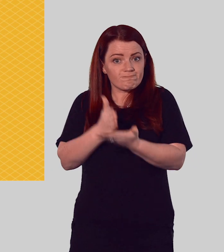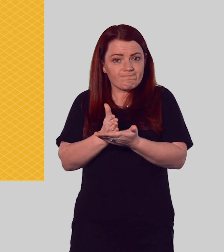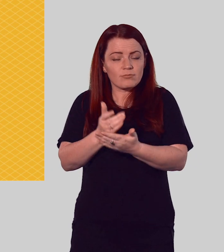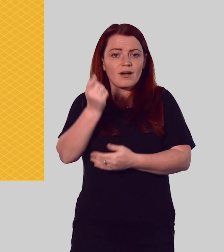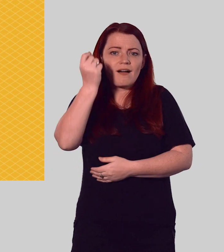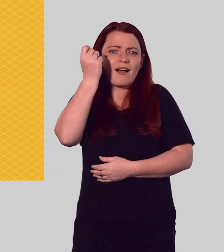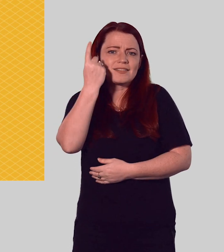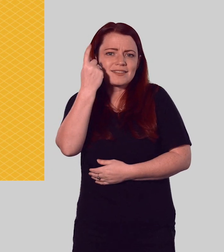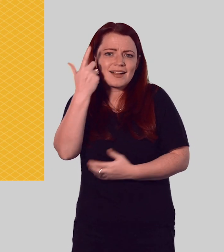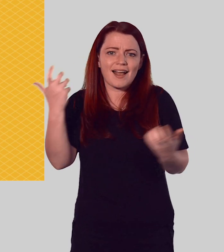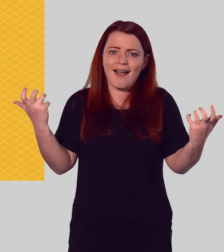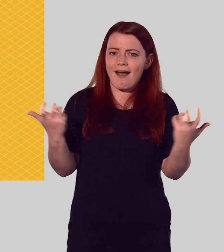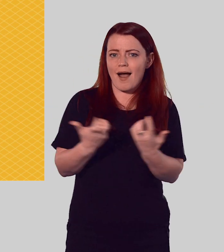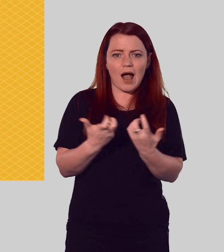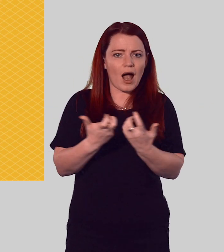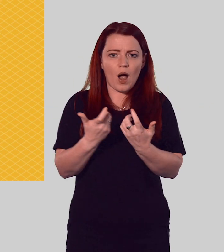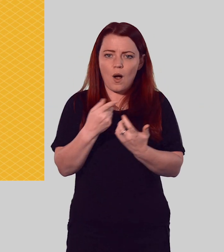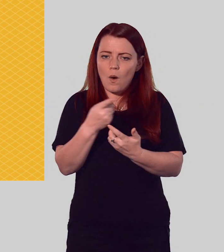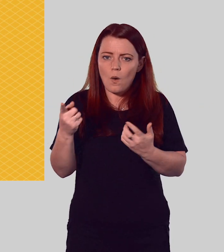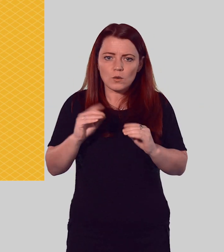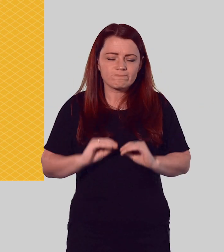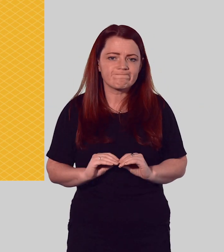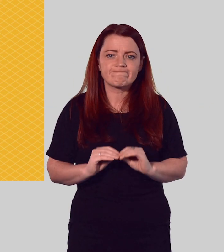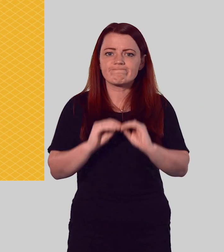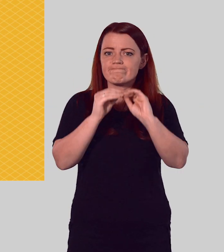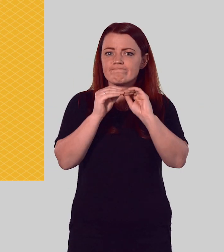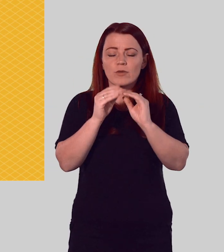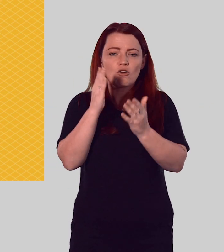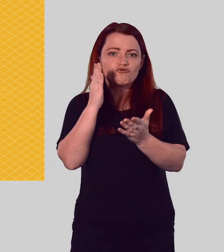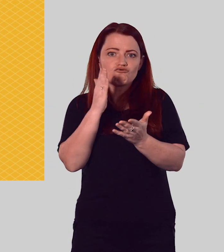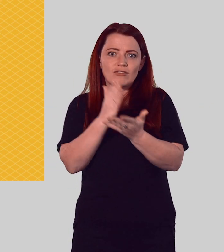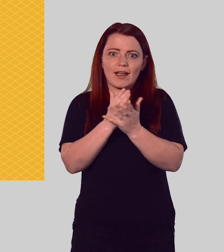how to create a real engaging piece,